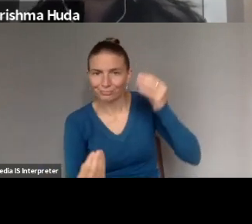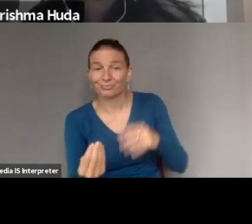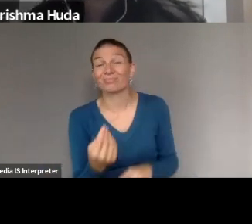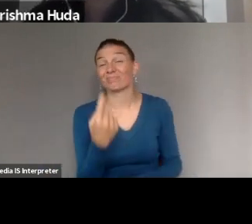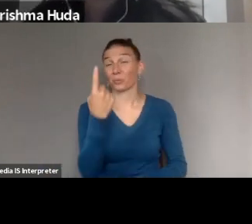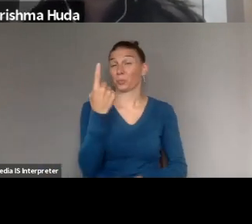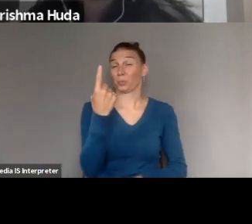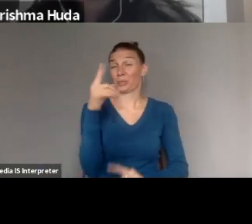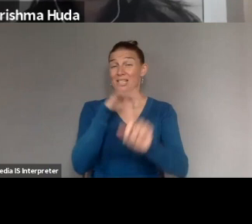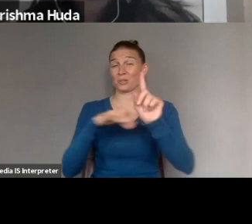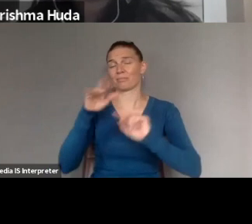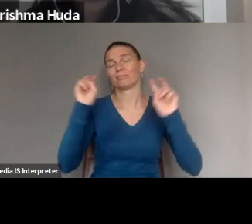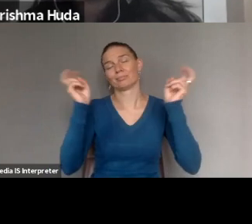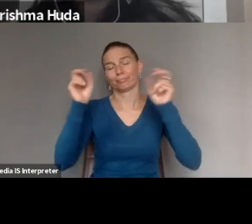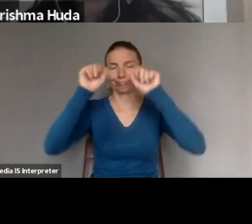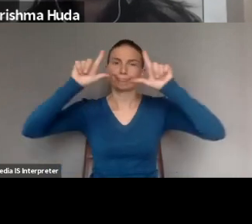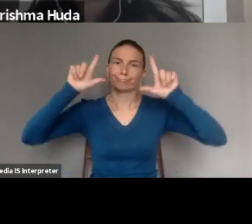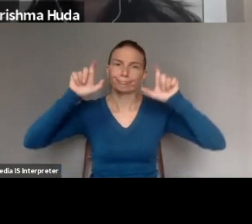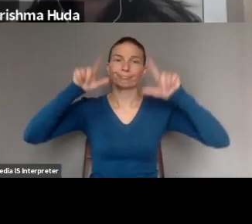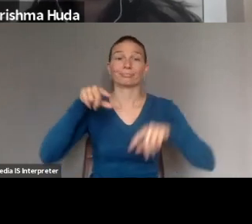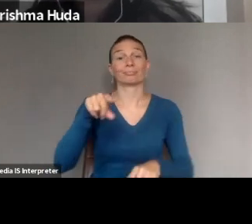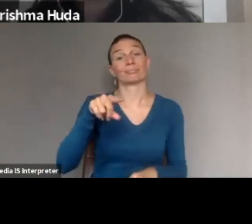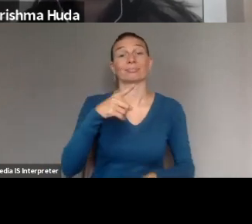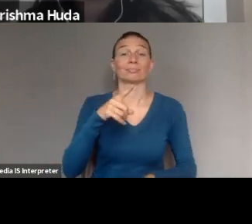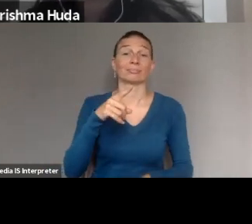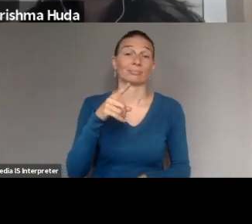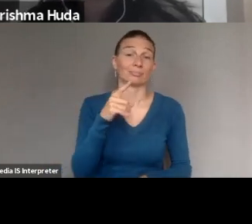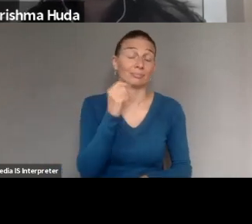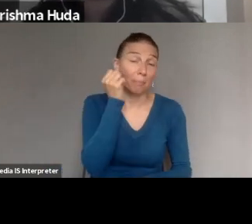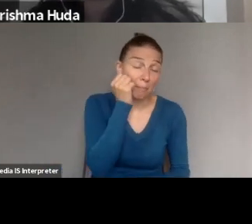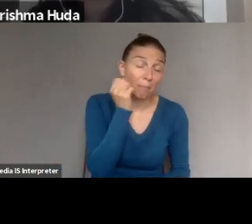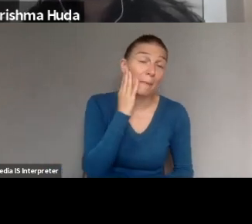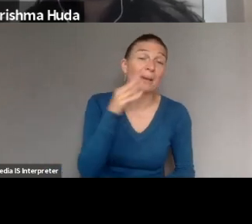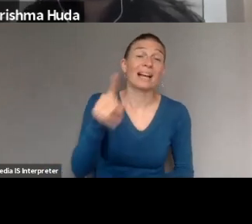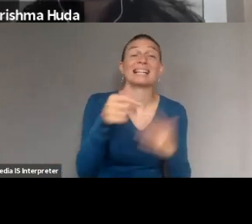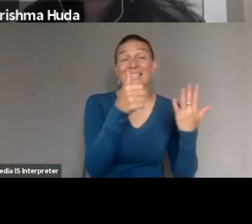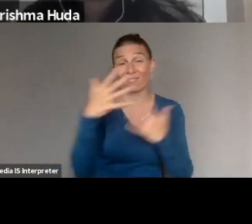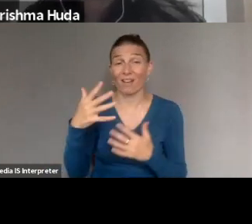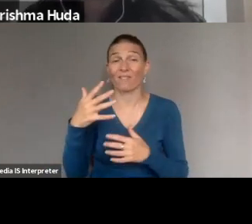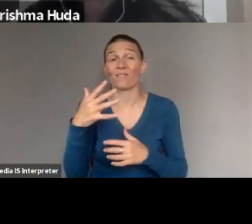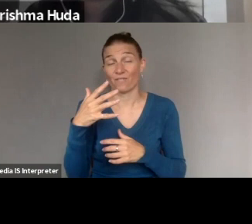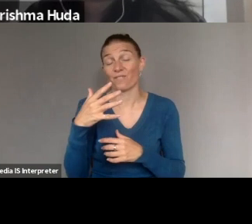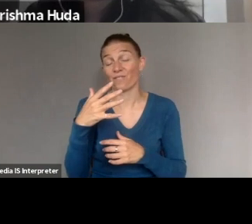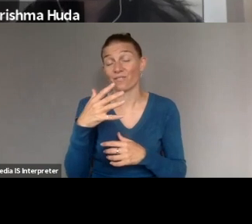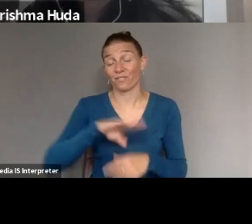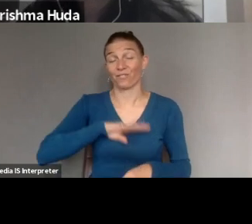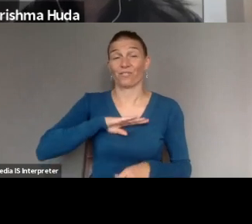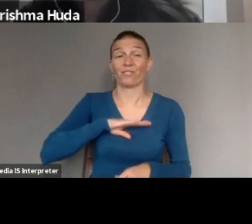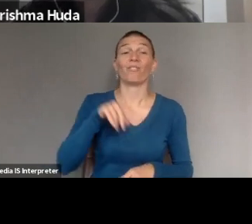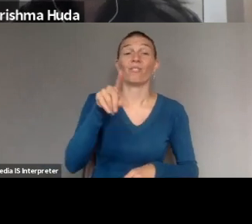[unintelligible] a 65-year-old single mother, supporting a child with multiple disabilities. She works as a cook in a restaurant